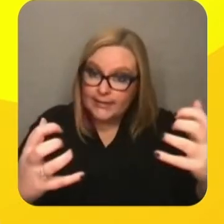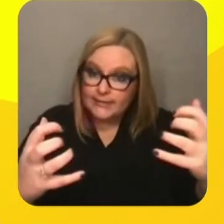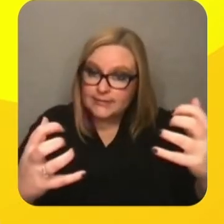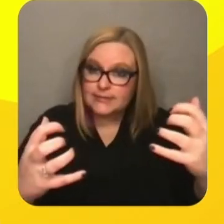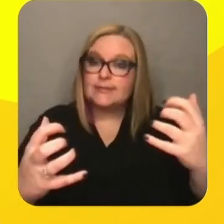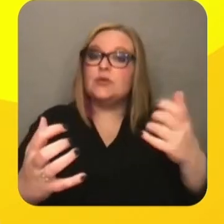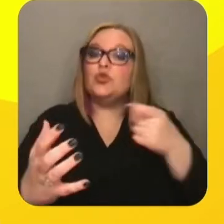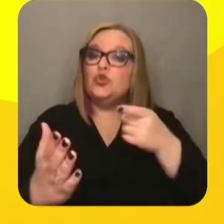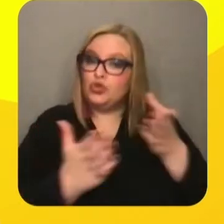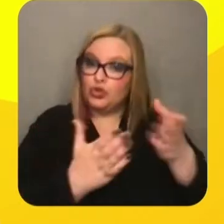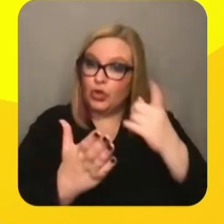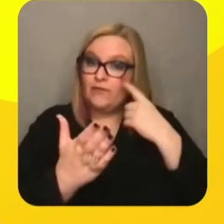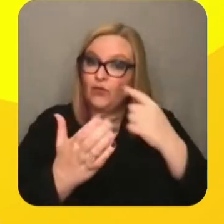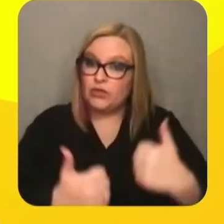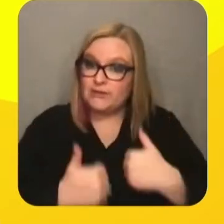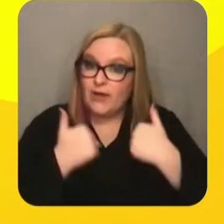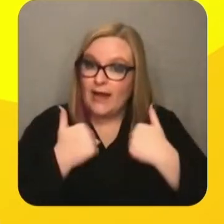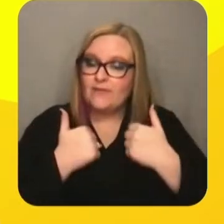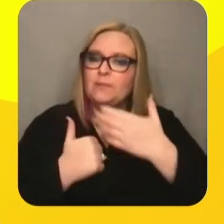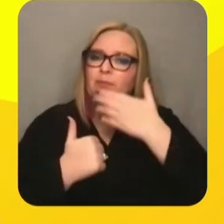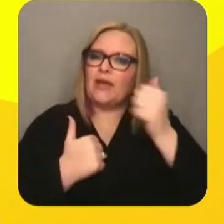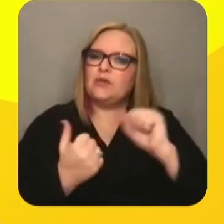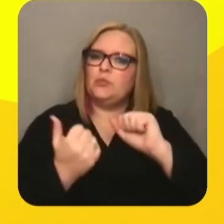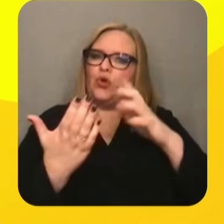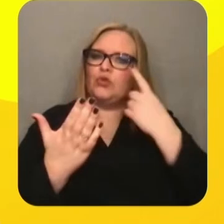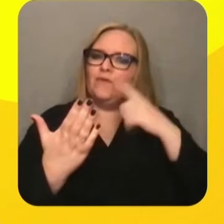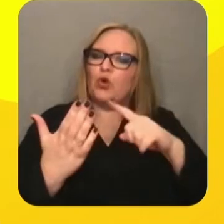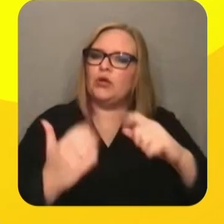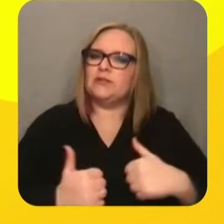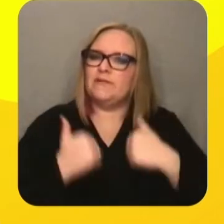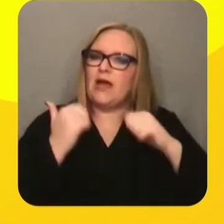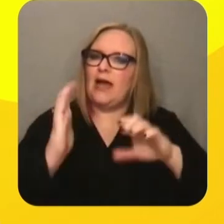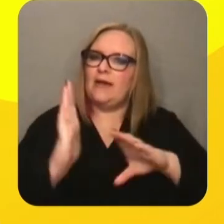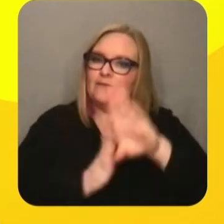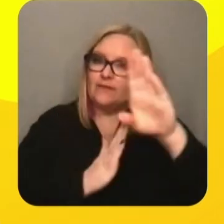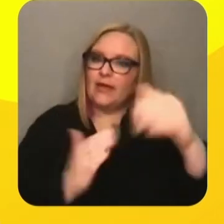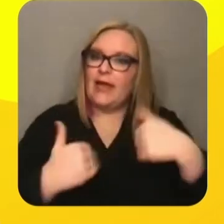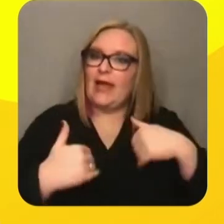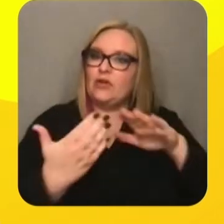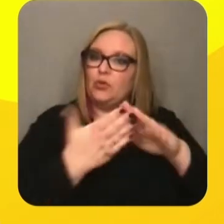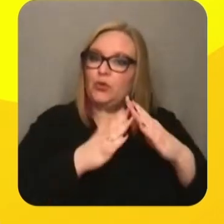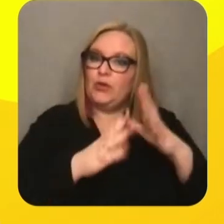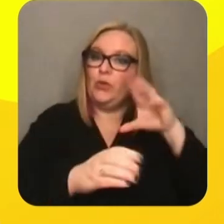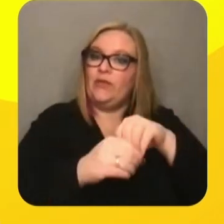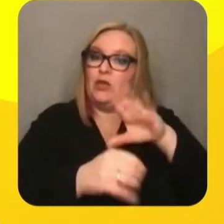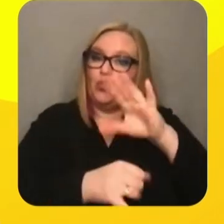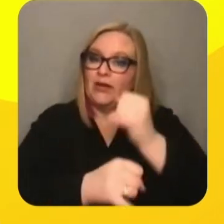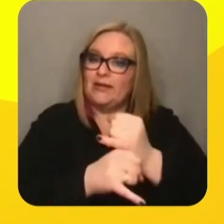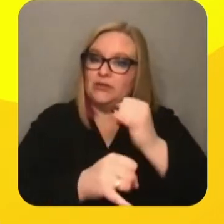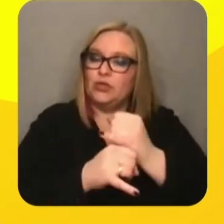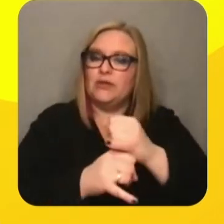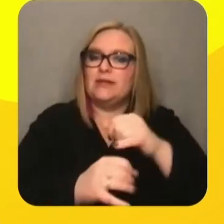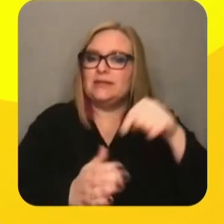the only way to survive and thrive is to have a community within your institution that deeply understands the needs of those stakeholders.